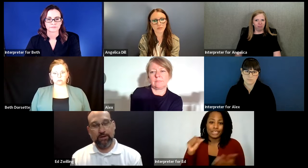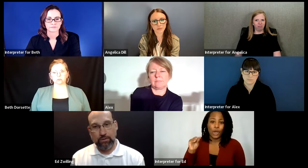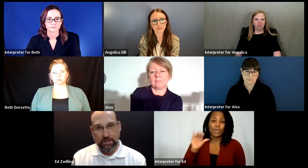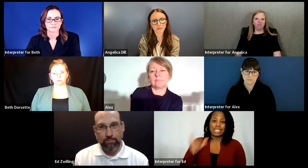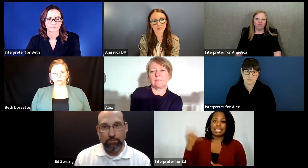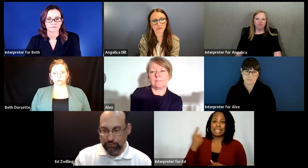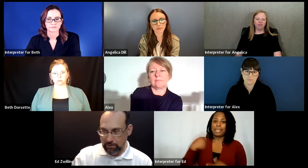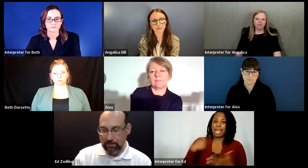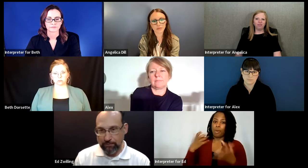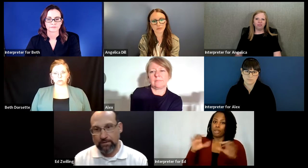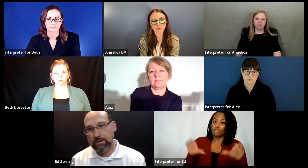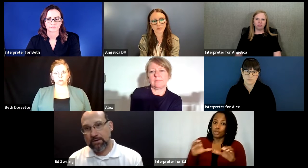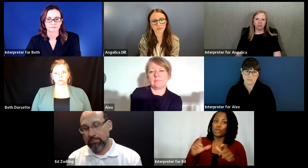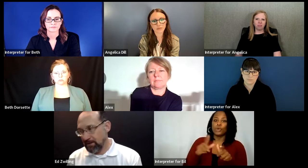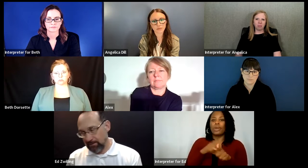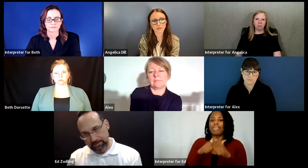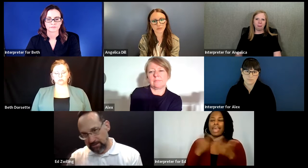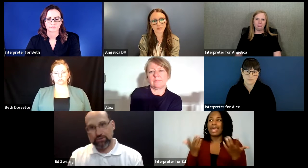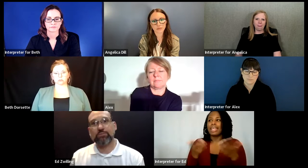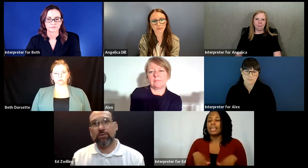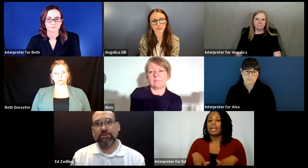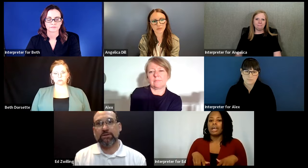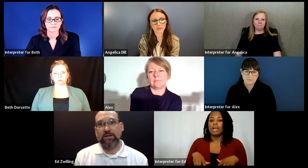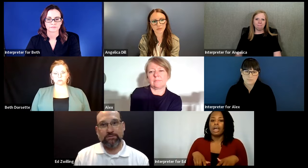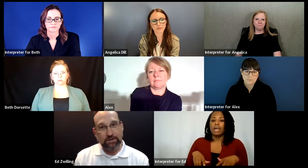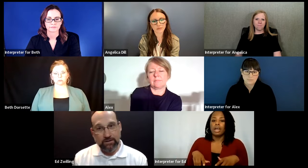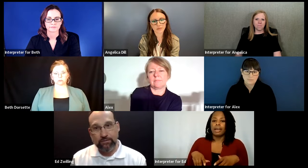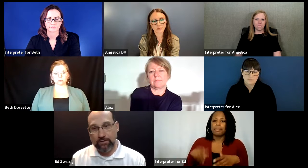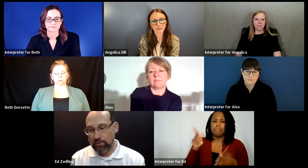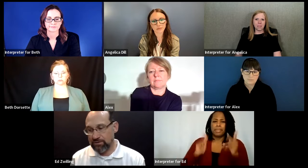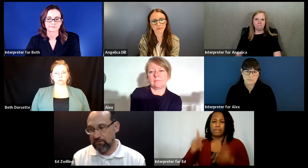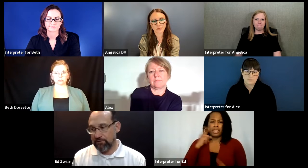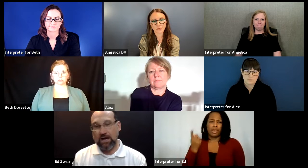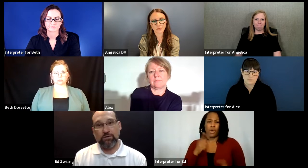And then create a paper trail of being a litigious person that's very different once you've got